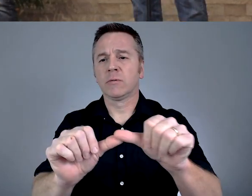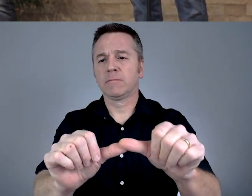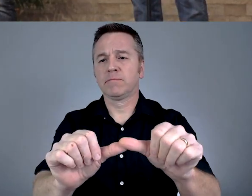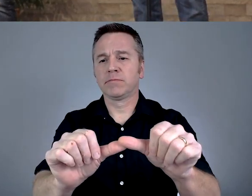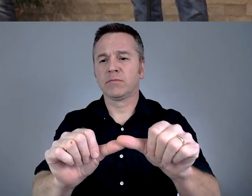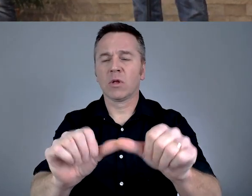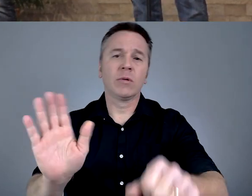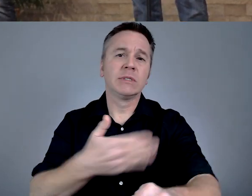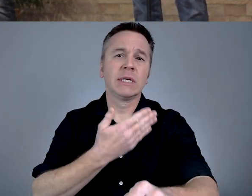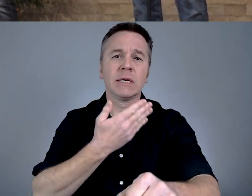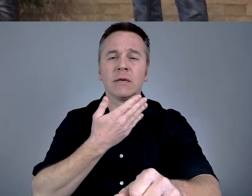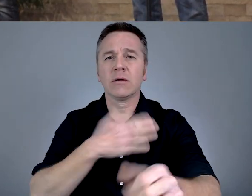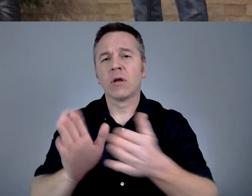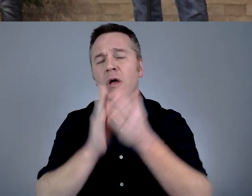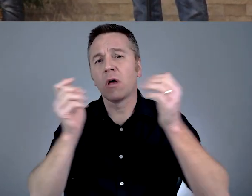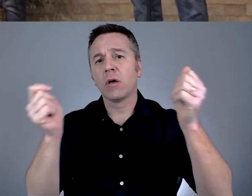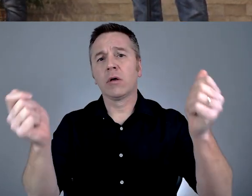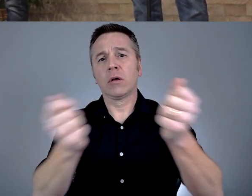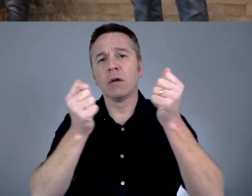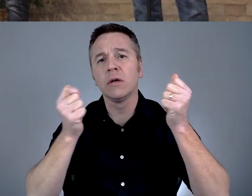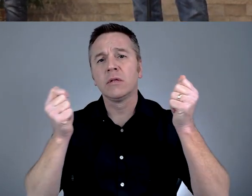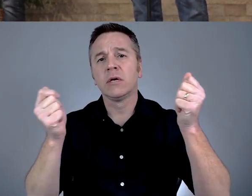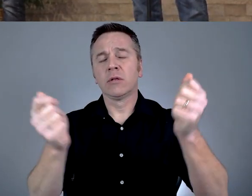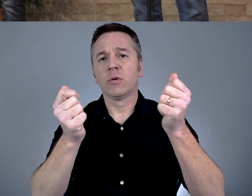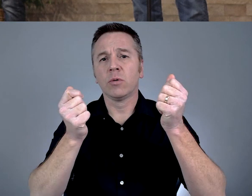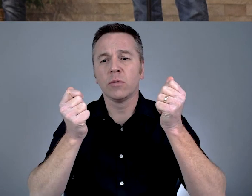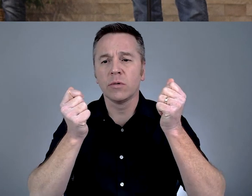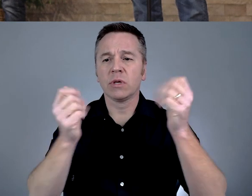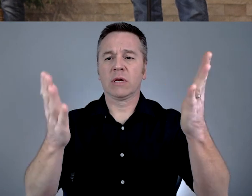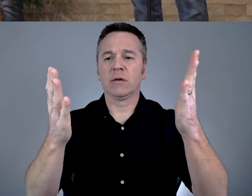Oh sing hallelujah!